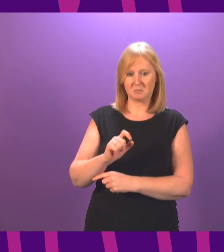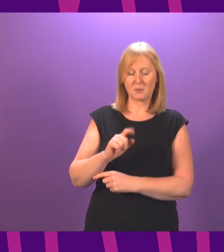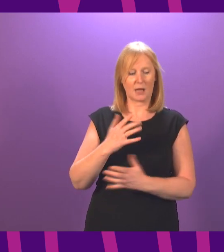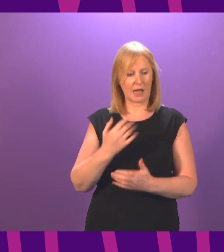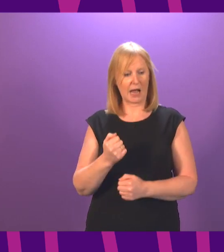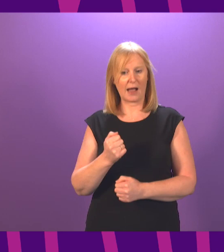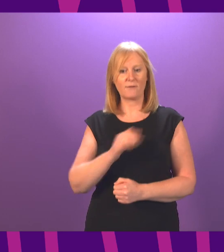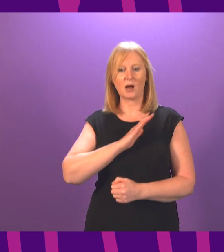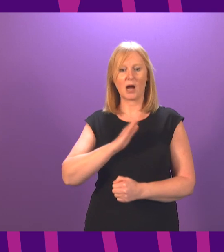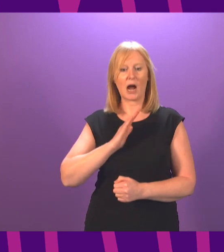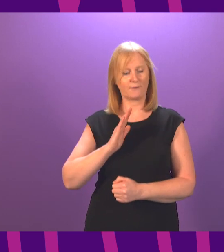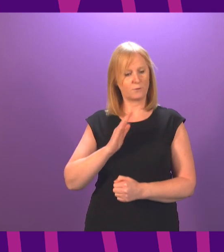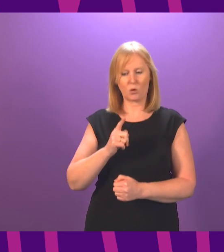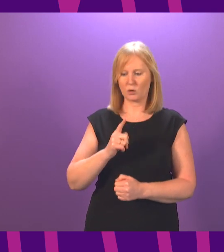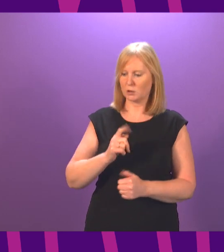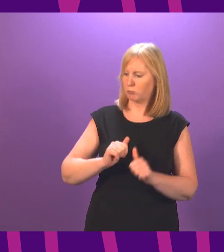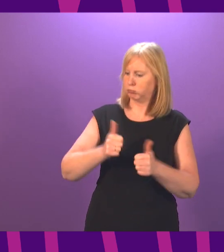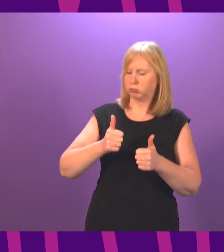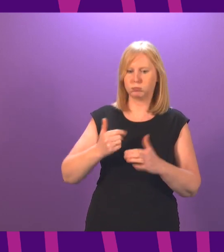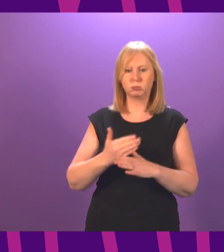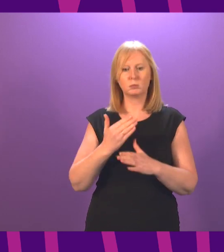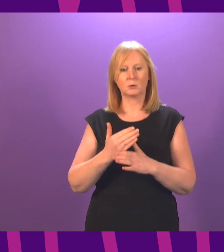of the armed forces community covenant in our area. The service will make the Vale of